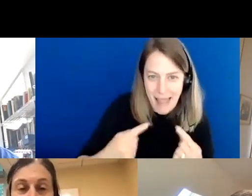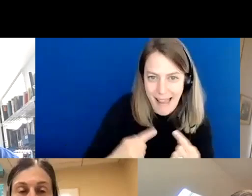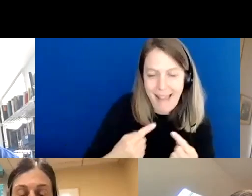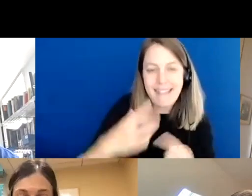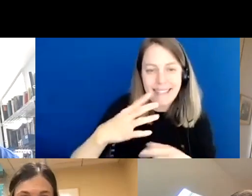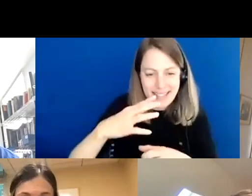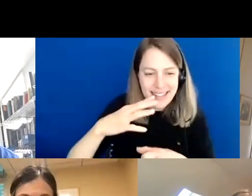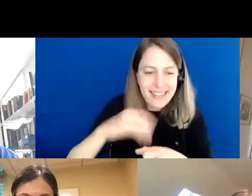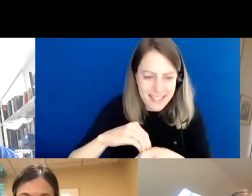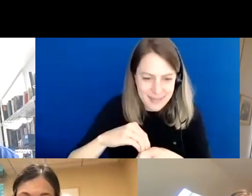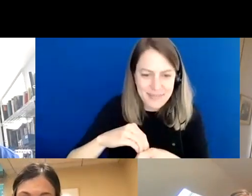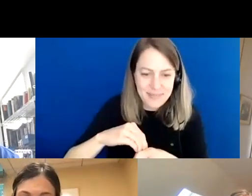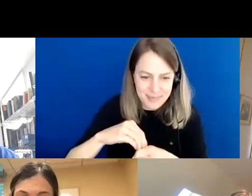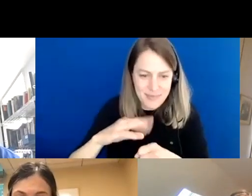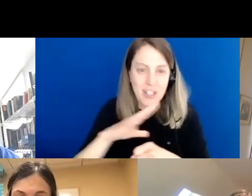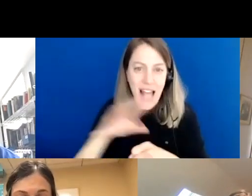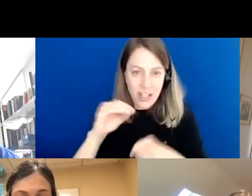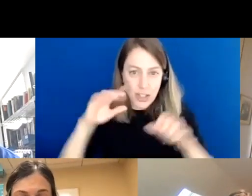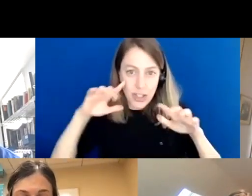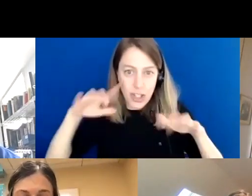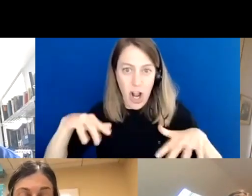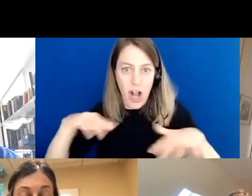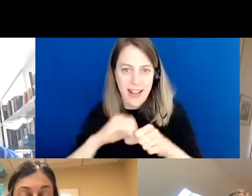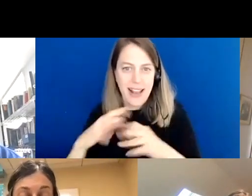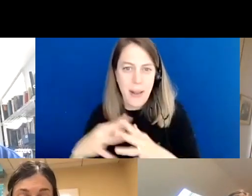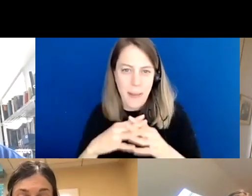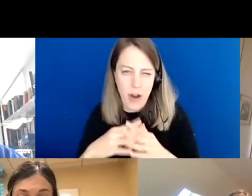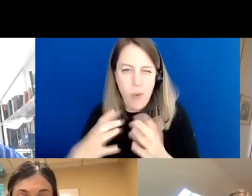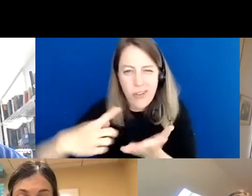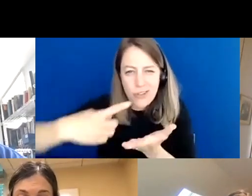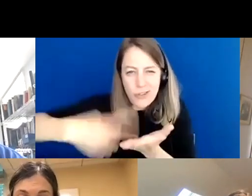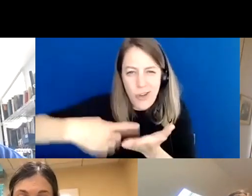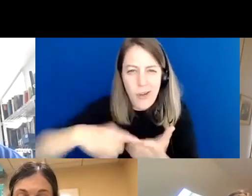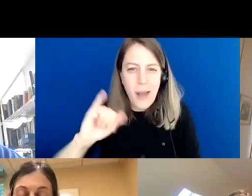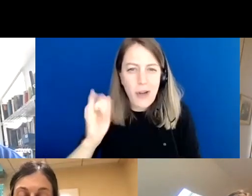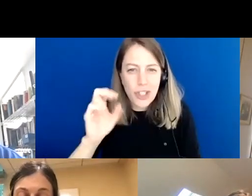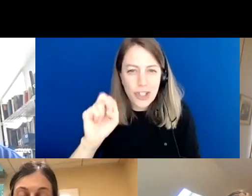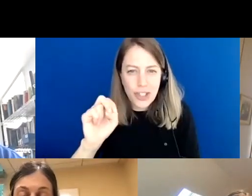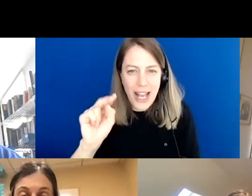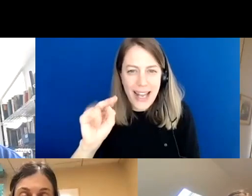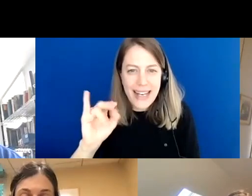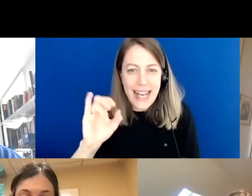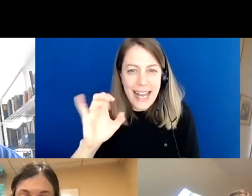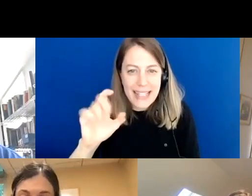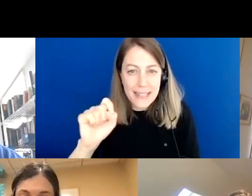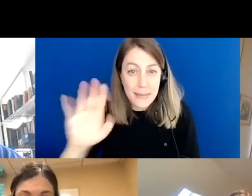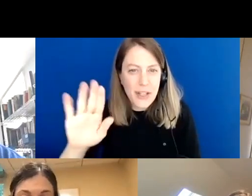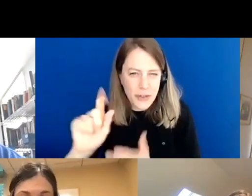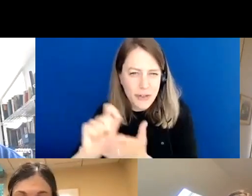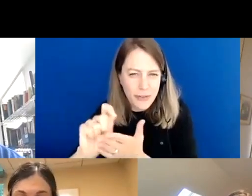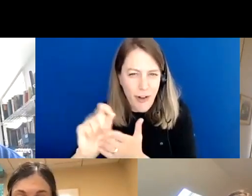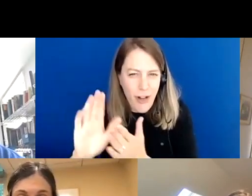and the Controversial Treatment of people with Disabilities by Jan Nisbet, which was published last week on the 8th of October.